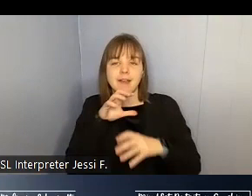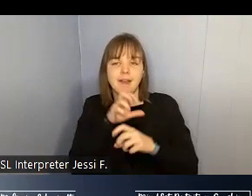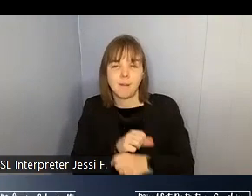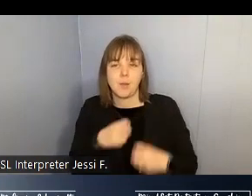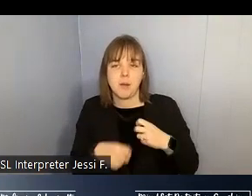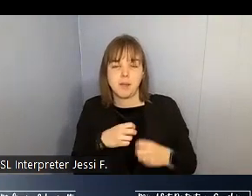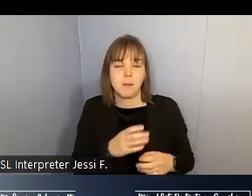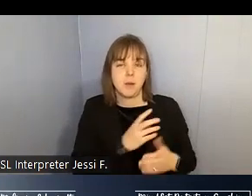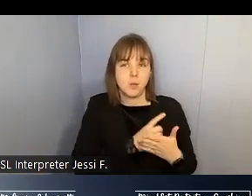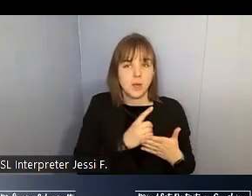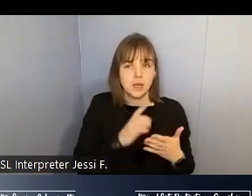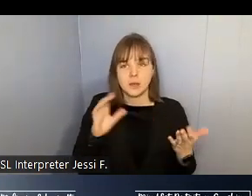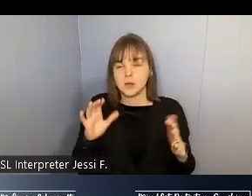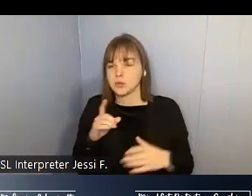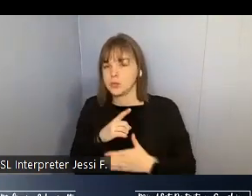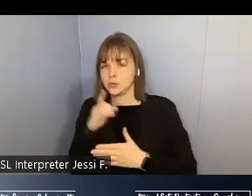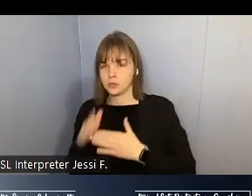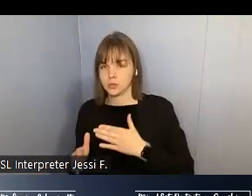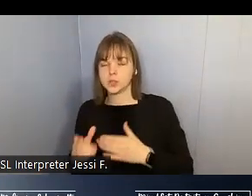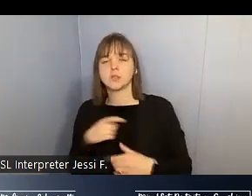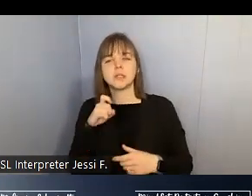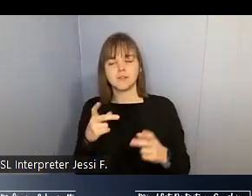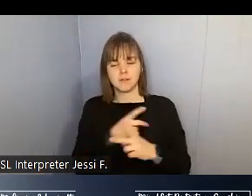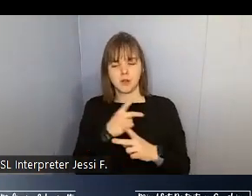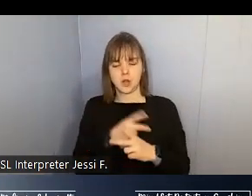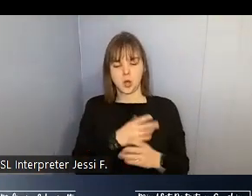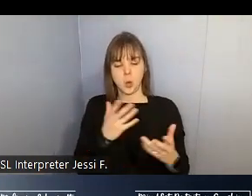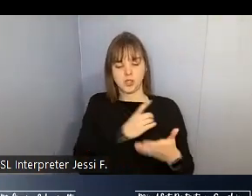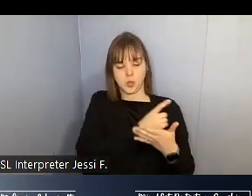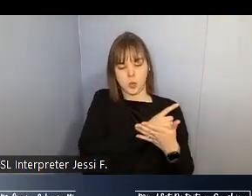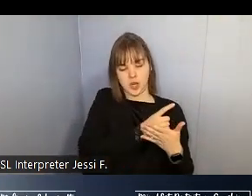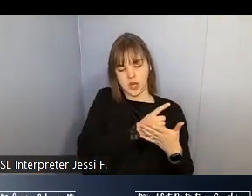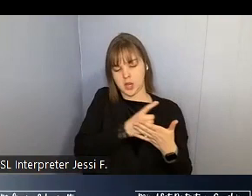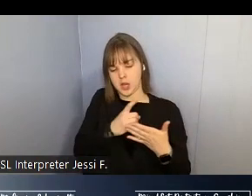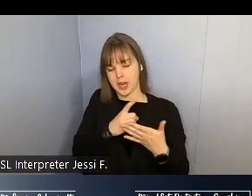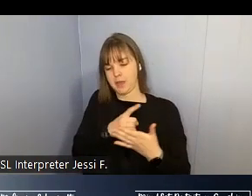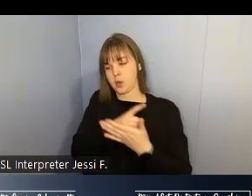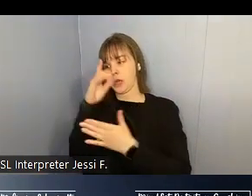engineer what is happening all week that's leading to your weekends falling apart.